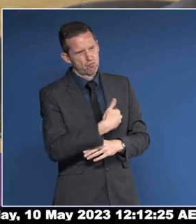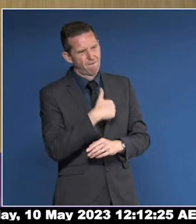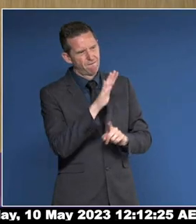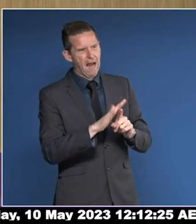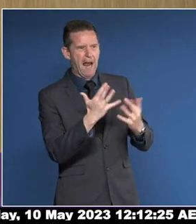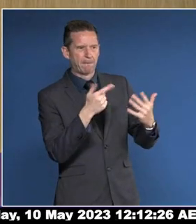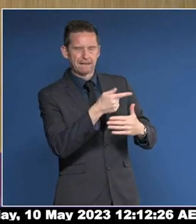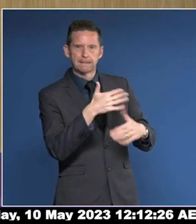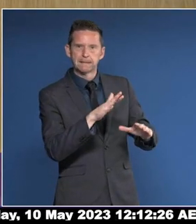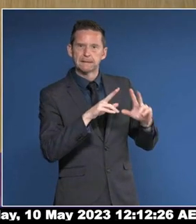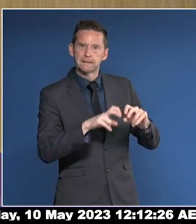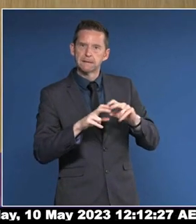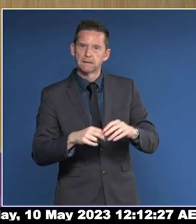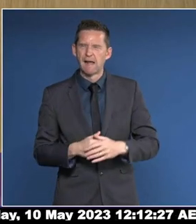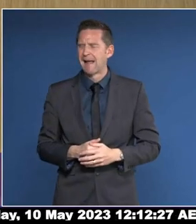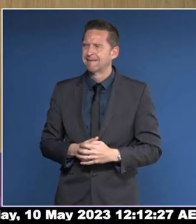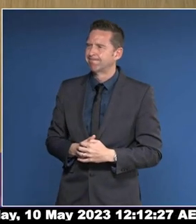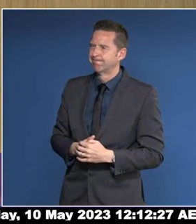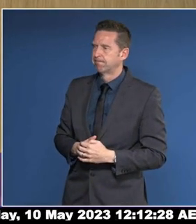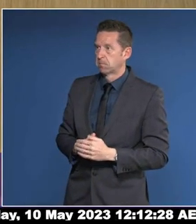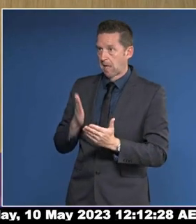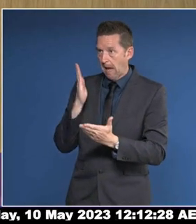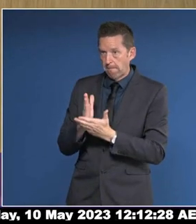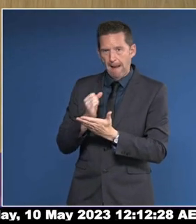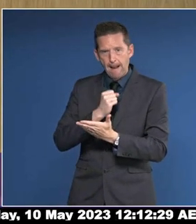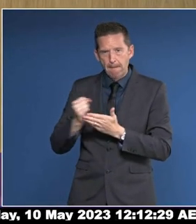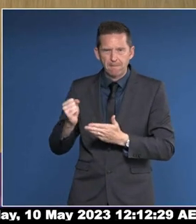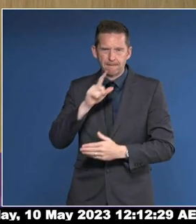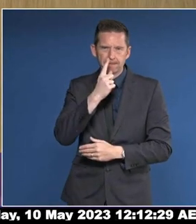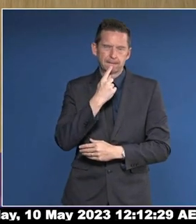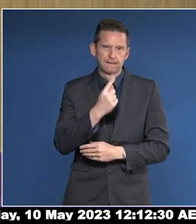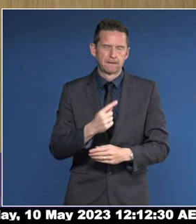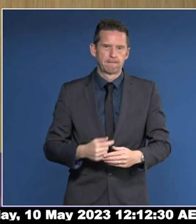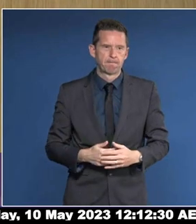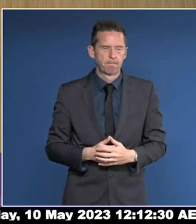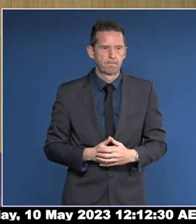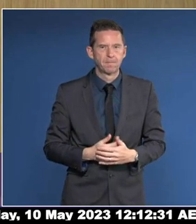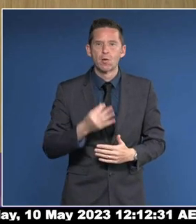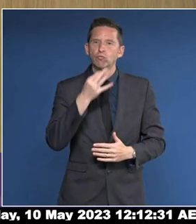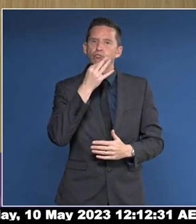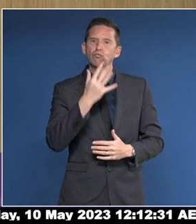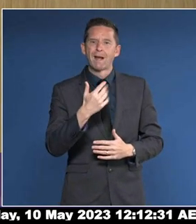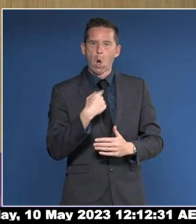No, I couldn't. It's very rare that you would do just a neglect investigation.